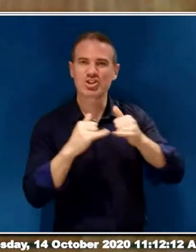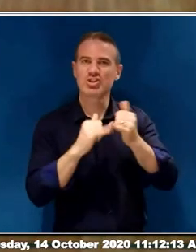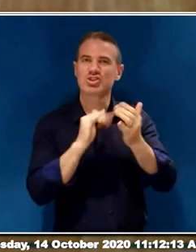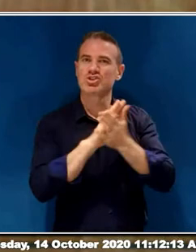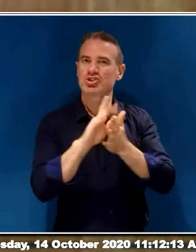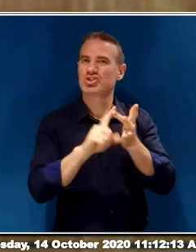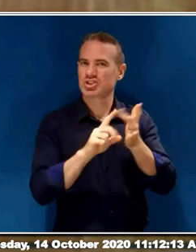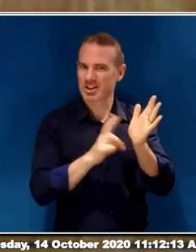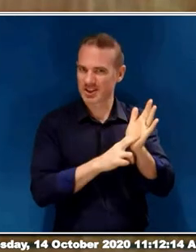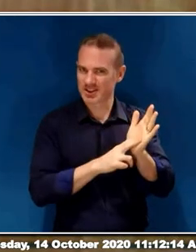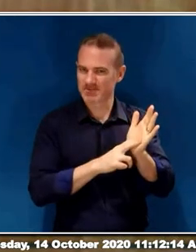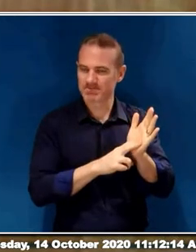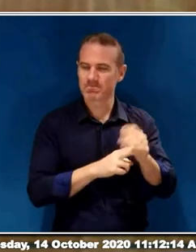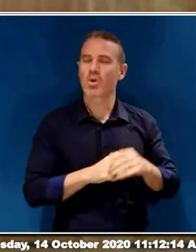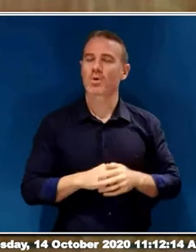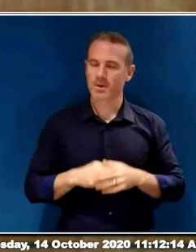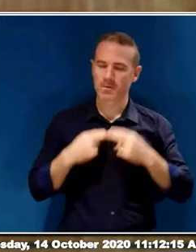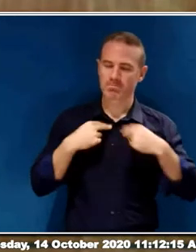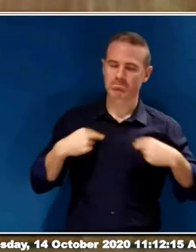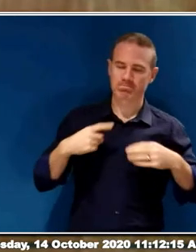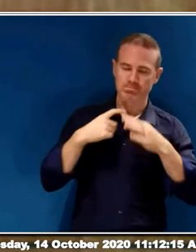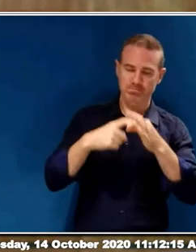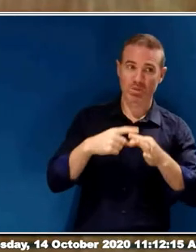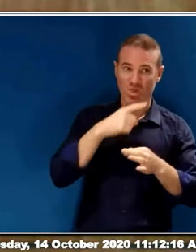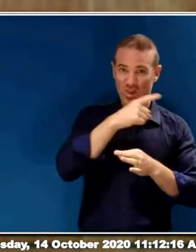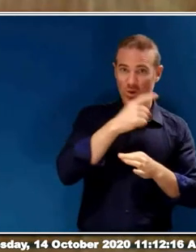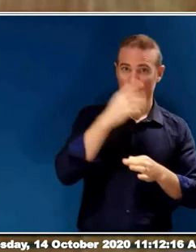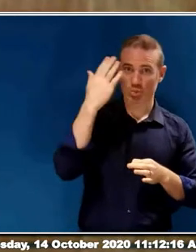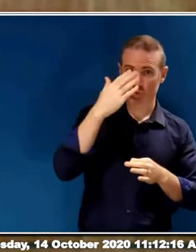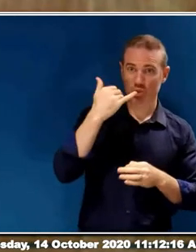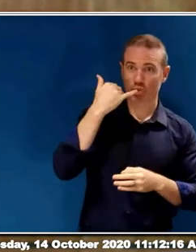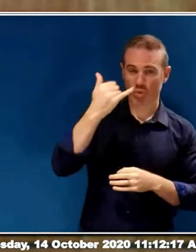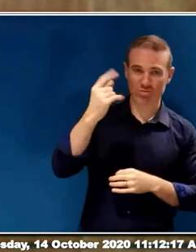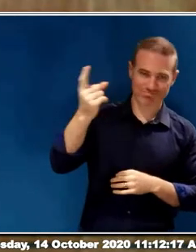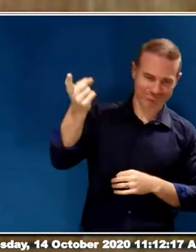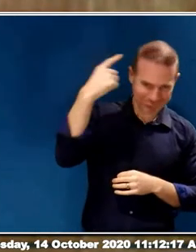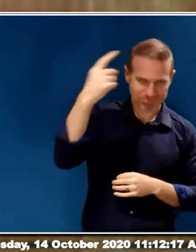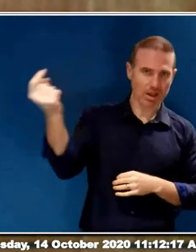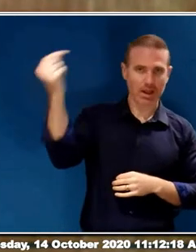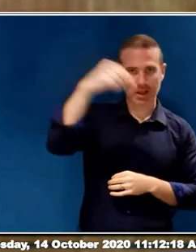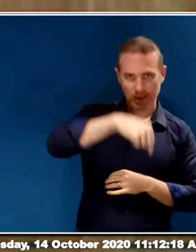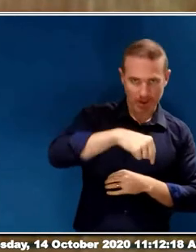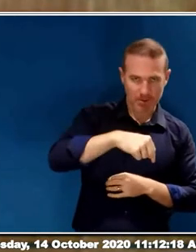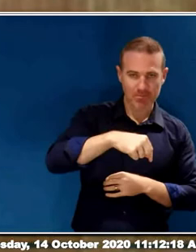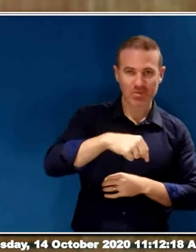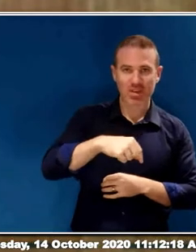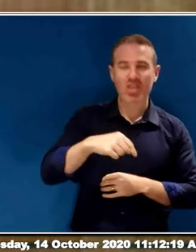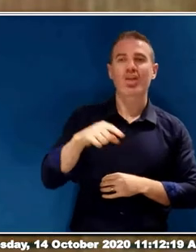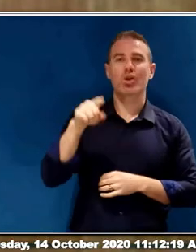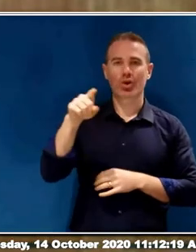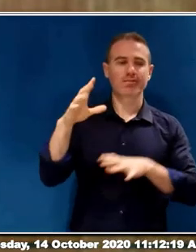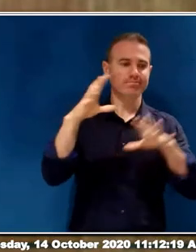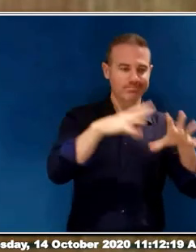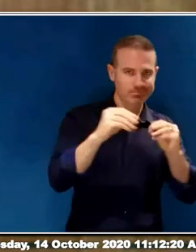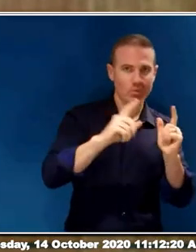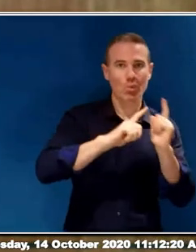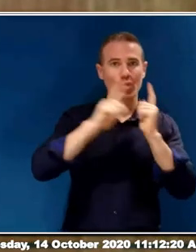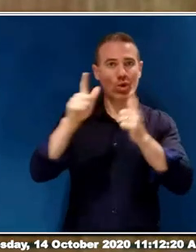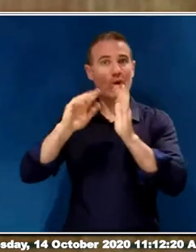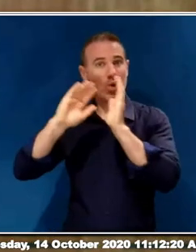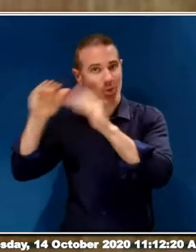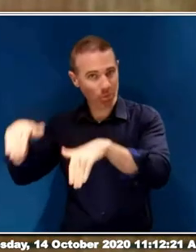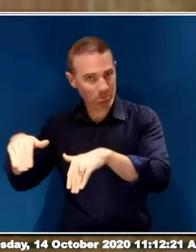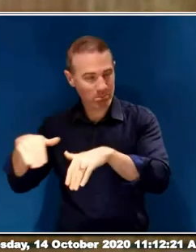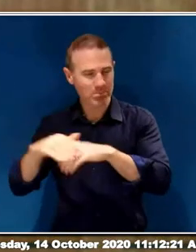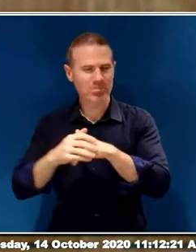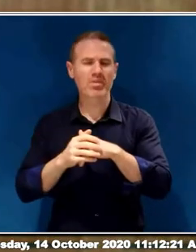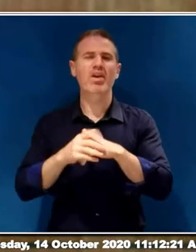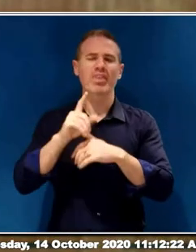And obviously you've gone home and after that was Kobe ---